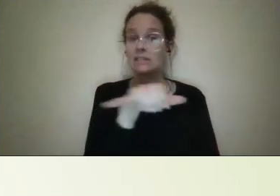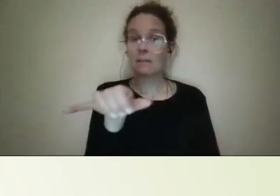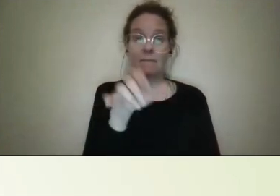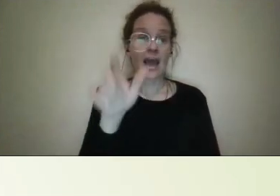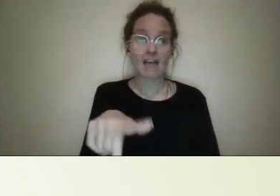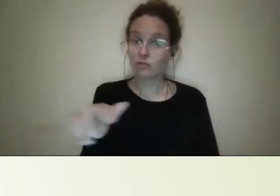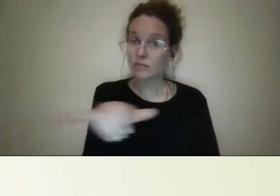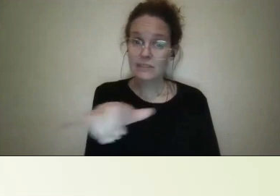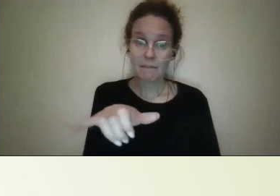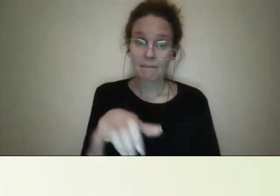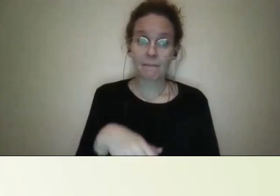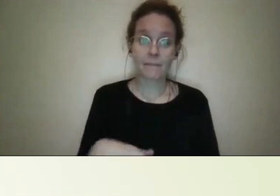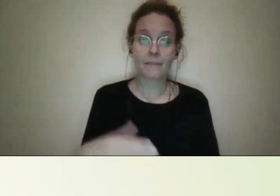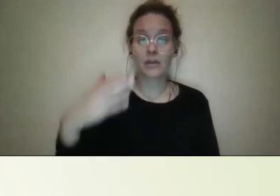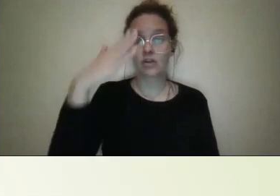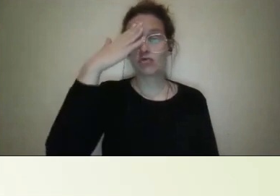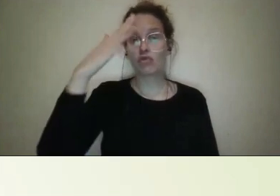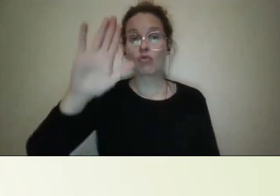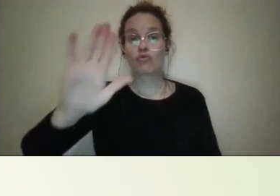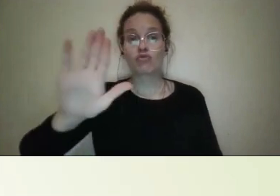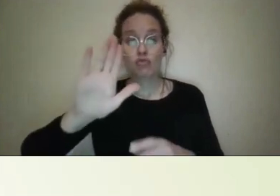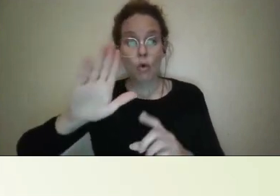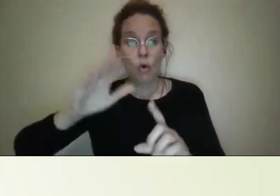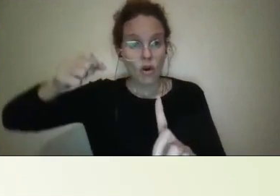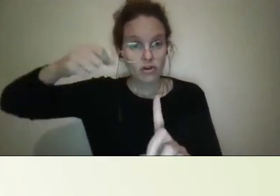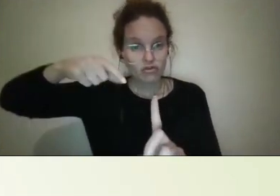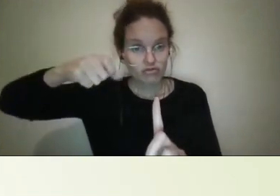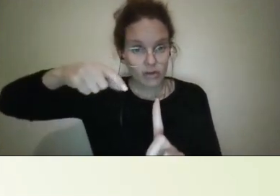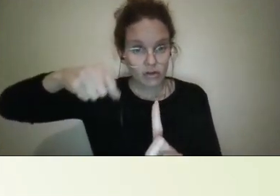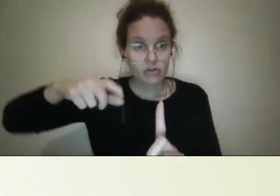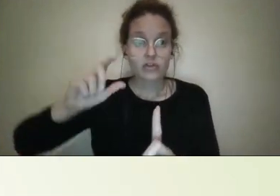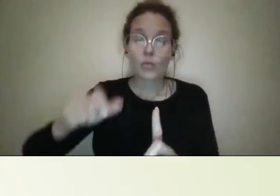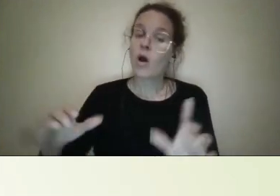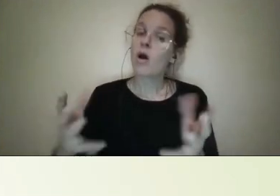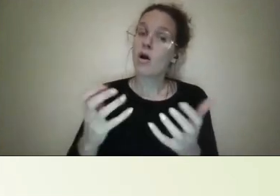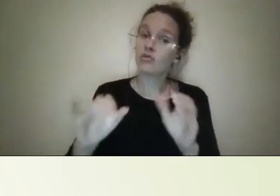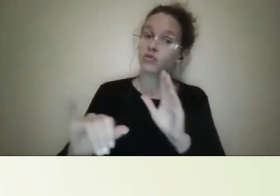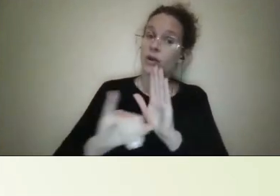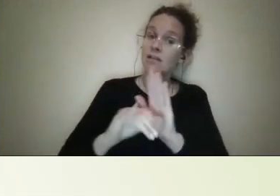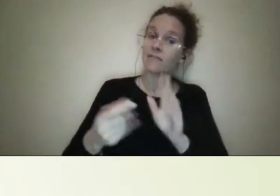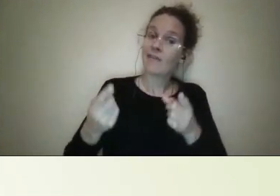Know your triggers. Especially - you want to identify them before they happen. Prepare